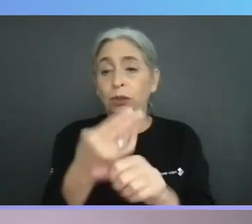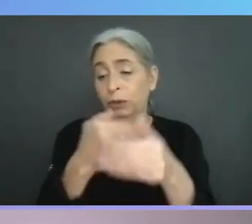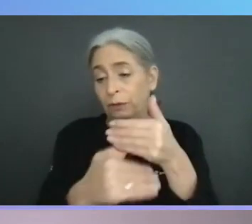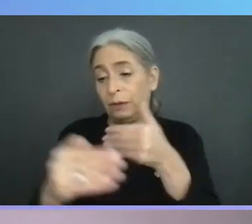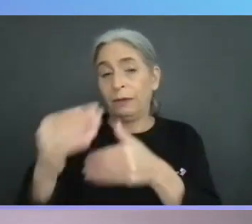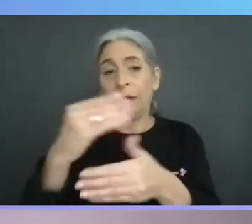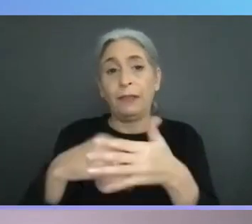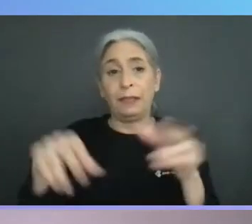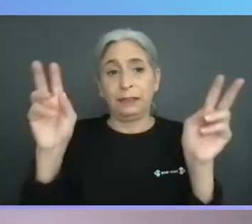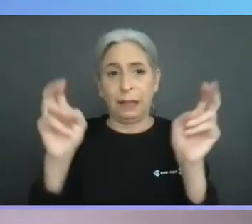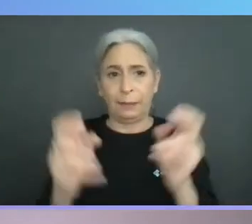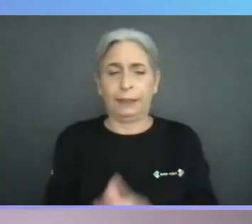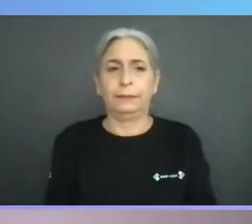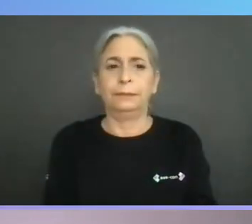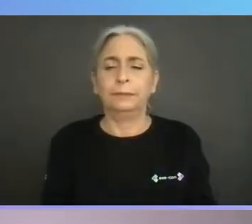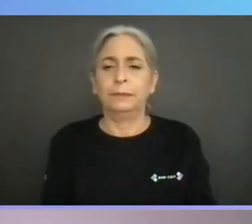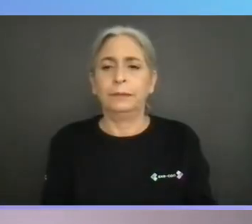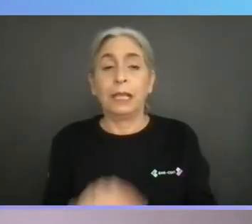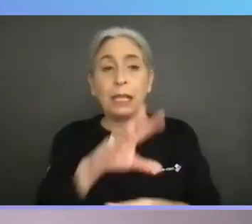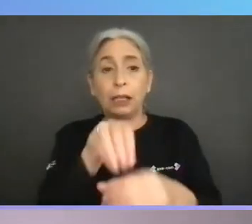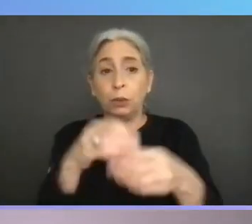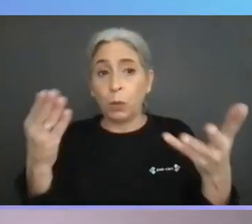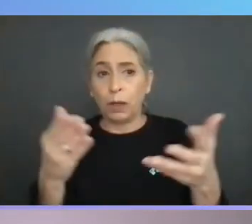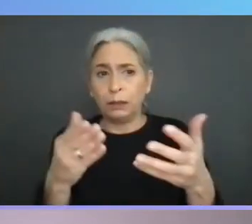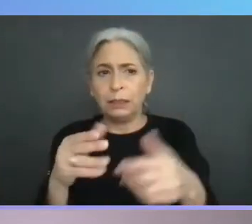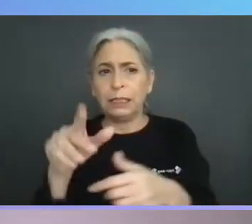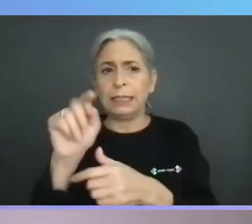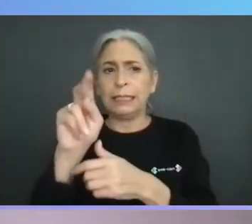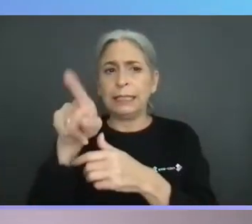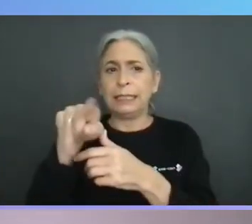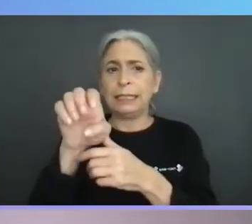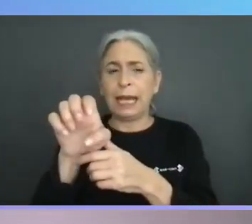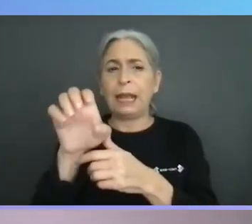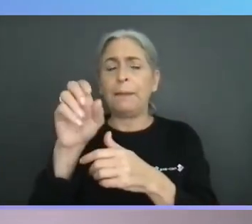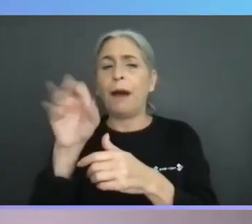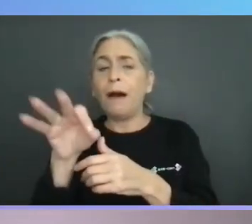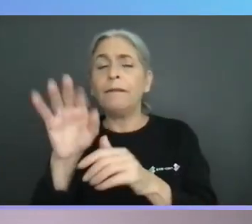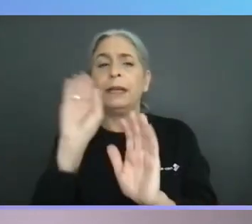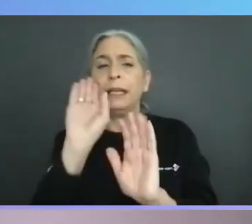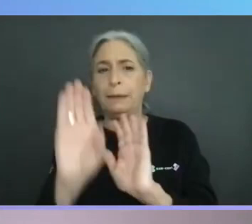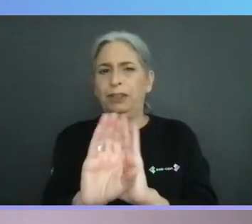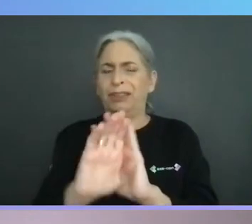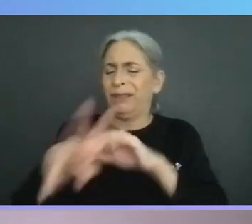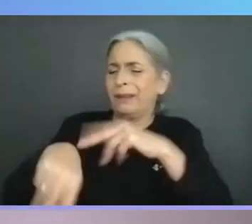our talk. These include type of image. So the kinds of image